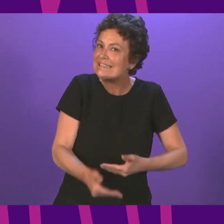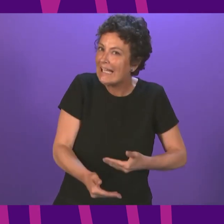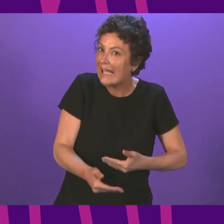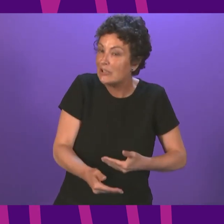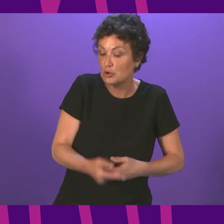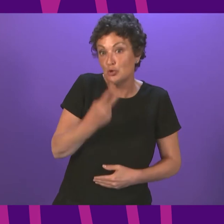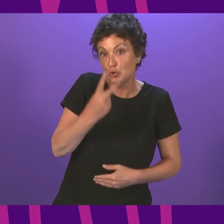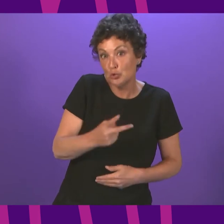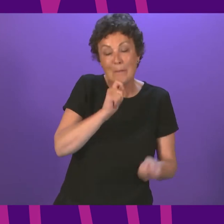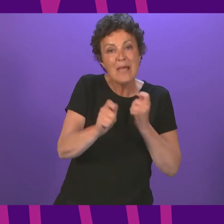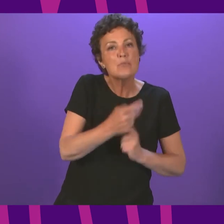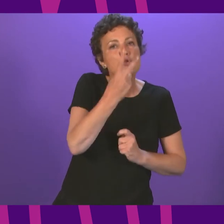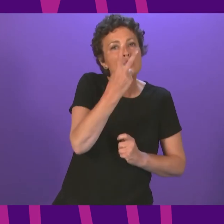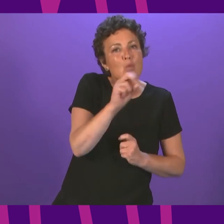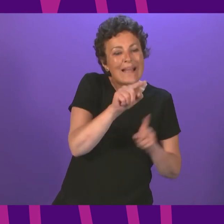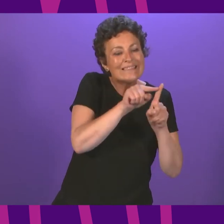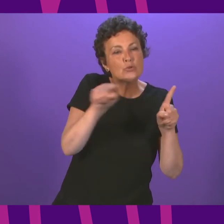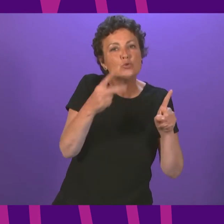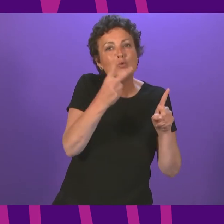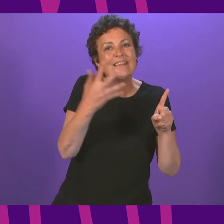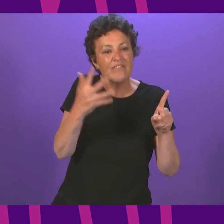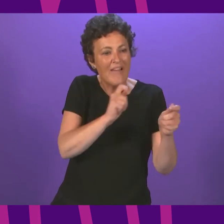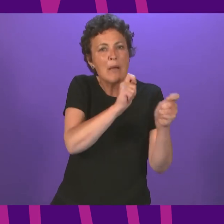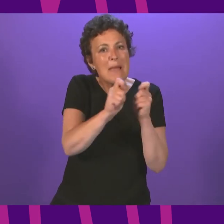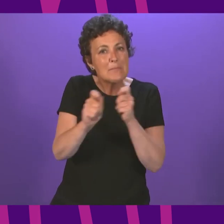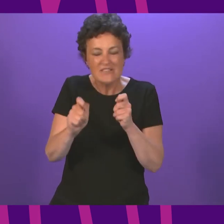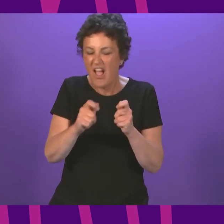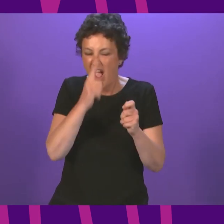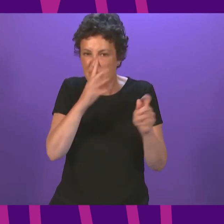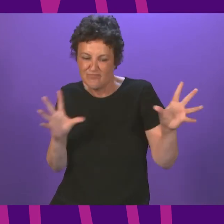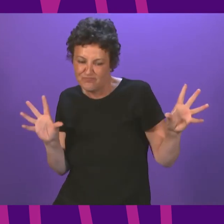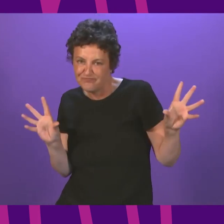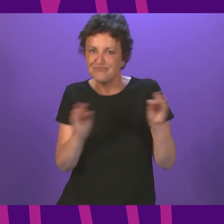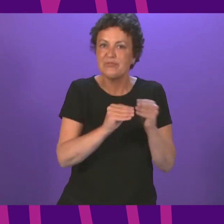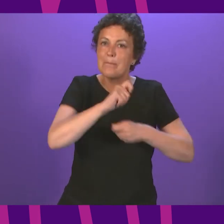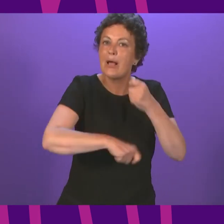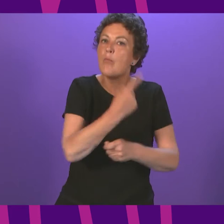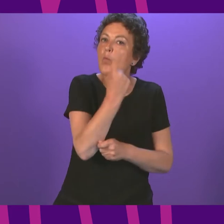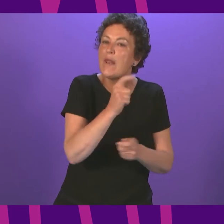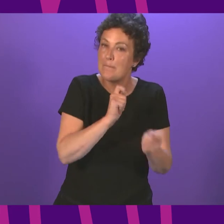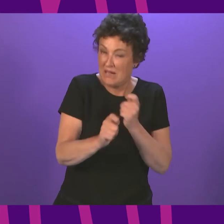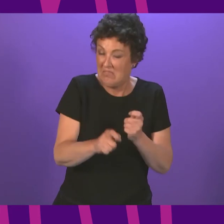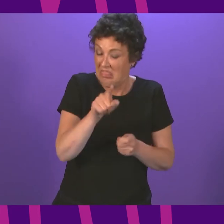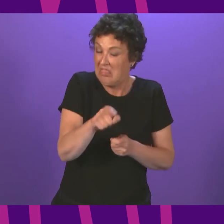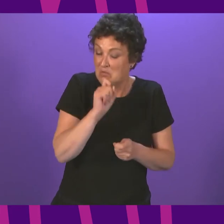30 into a single omnibus amendment. Amendment 5 covers the information that Parliament sought